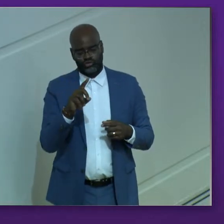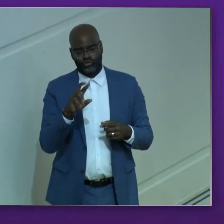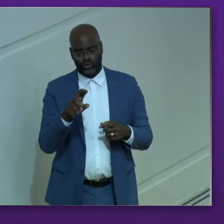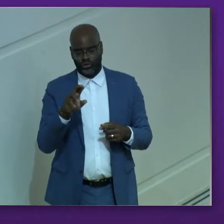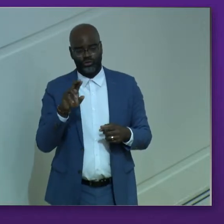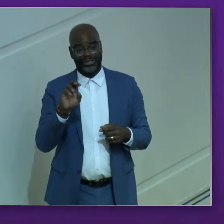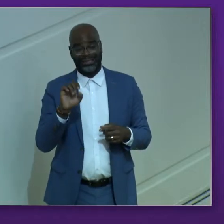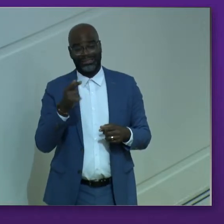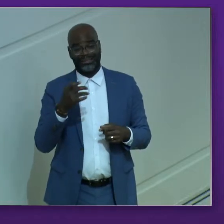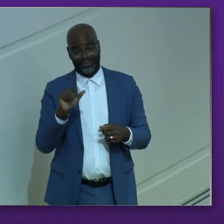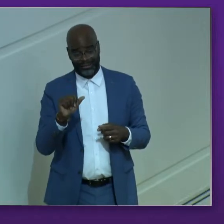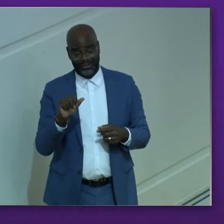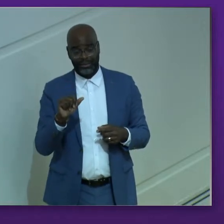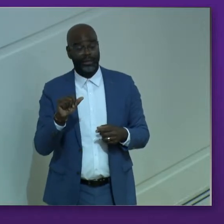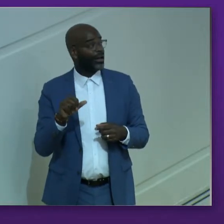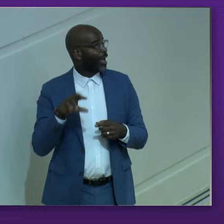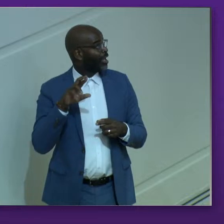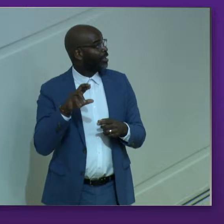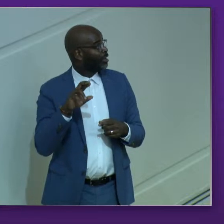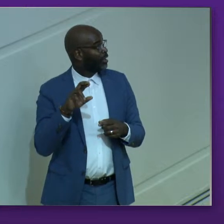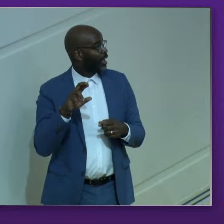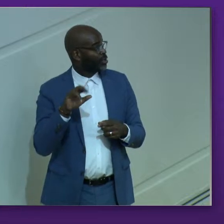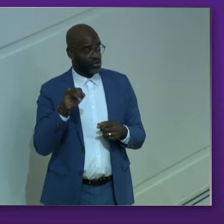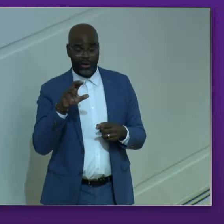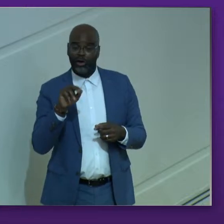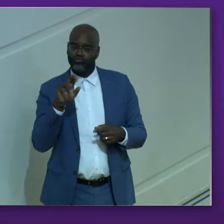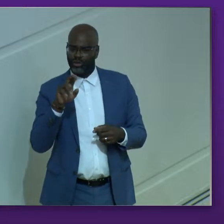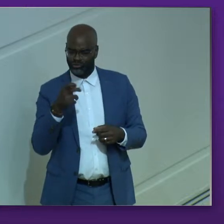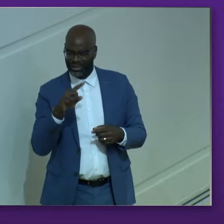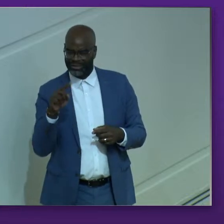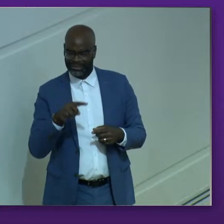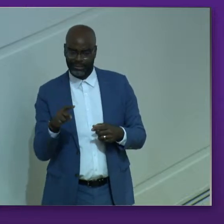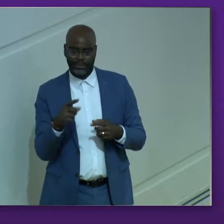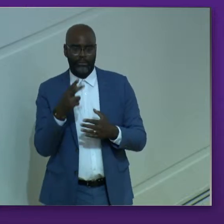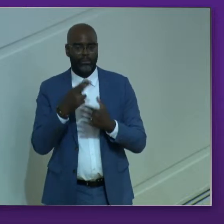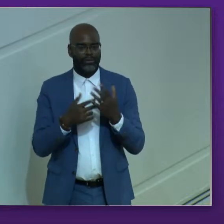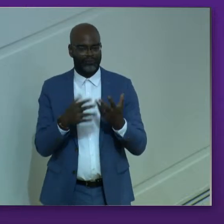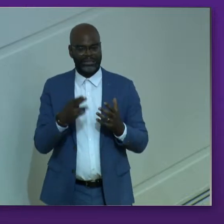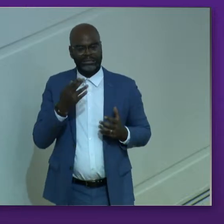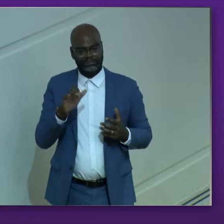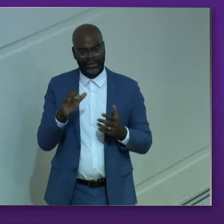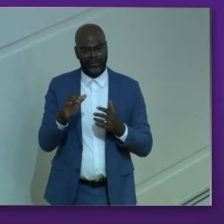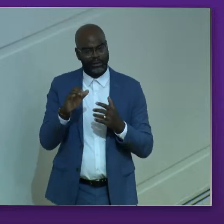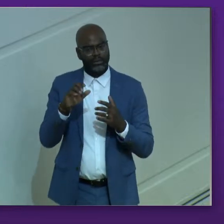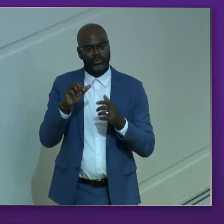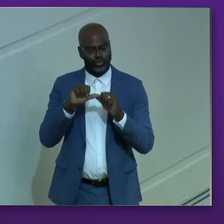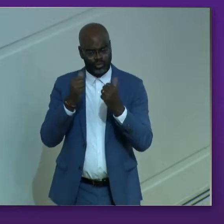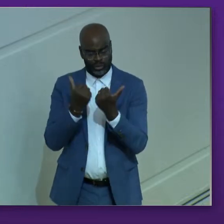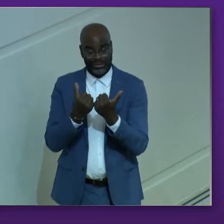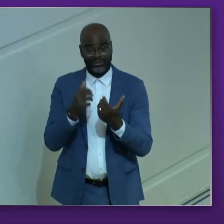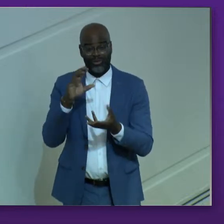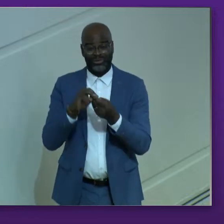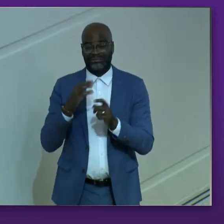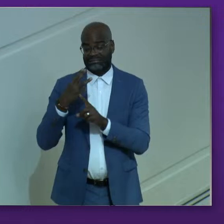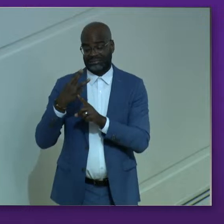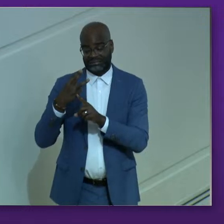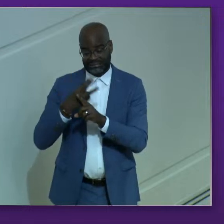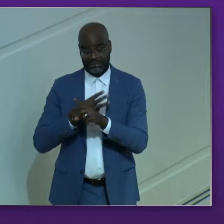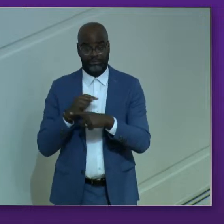THANK YOU SO VERY MUCH WHEN I THINK ABOUT DEDICATION TO ADDRESSING EQUITY GAPS IT TAKES MANY FORMS. SOMETIMES IT TAKES